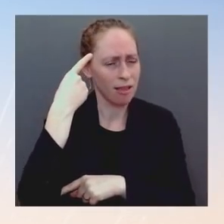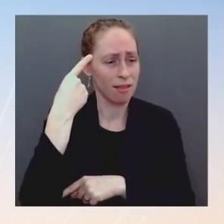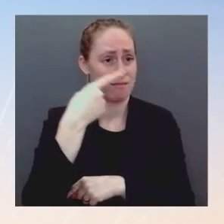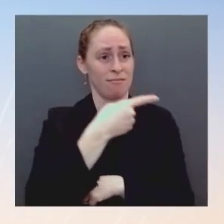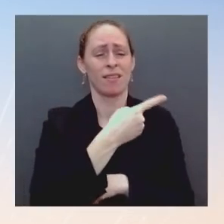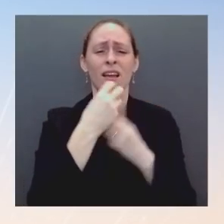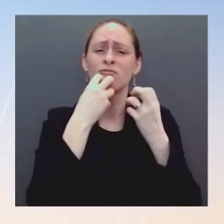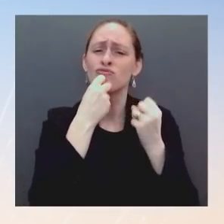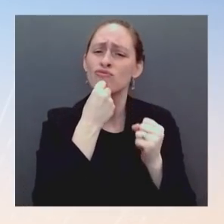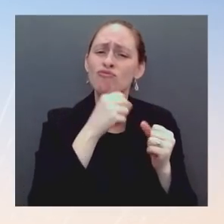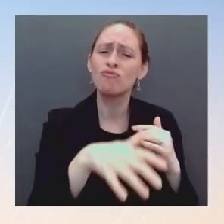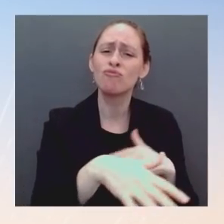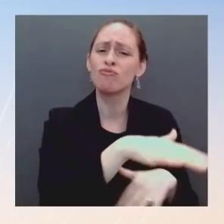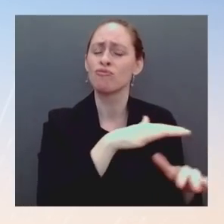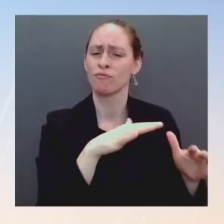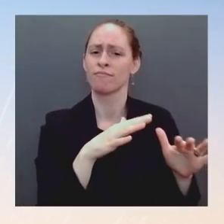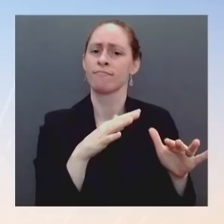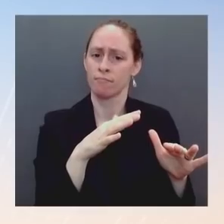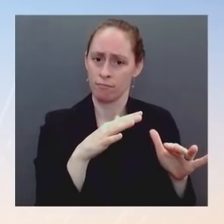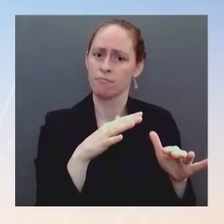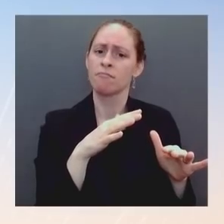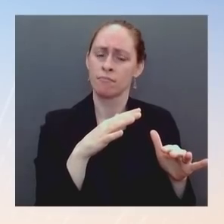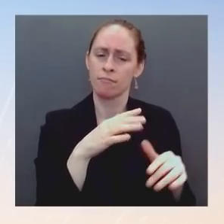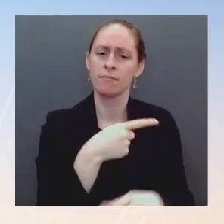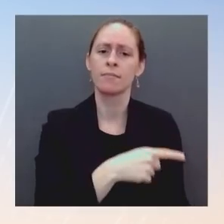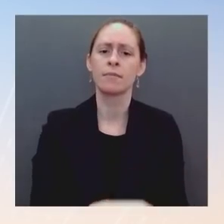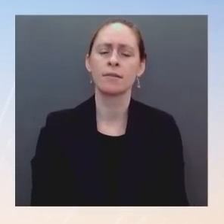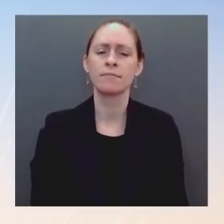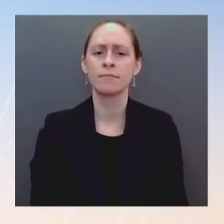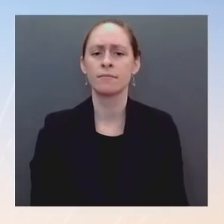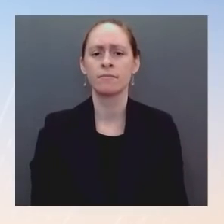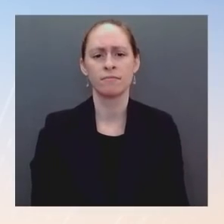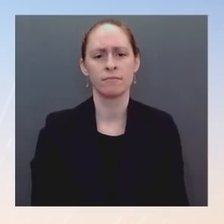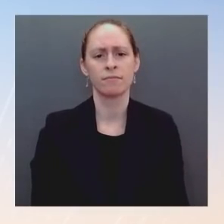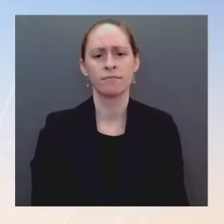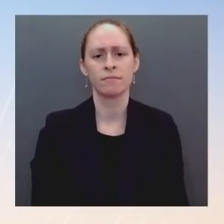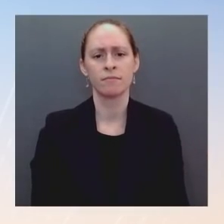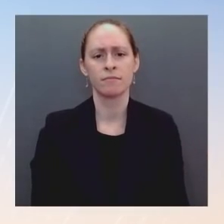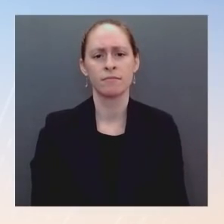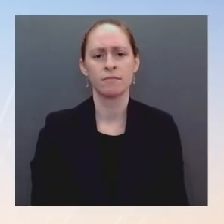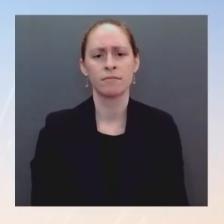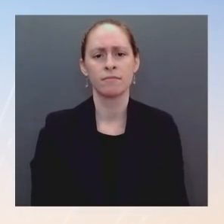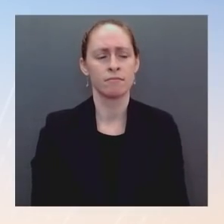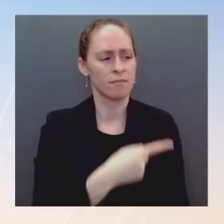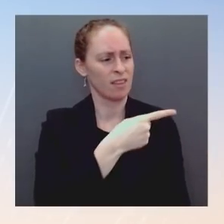in his words, having "overturned the election." And it's just a reminder of how unfit he is for office.